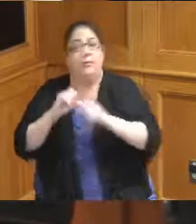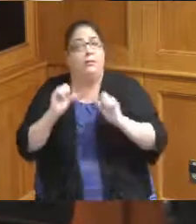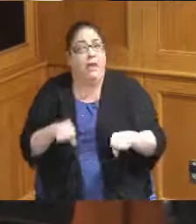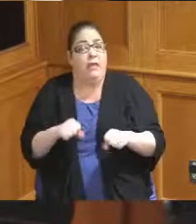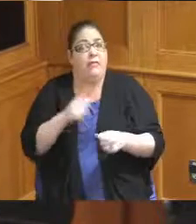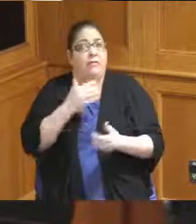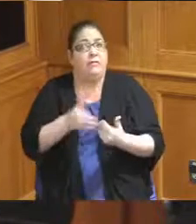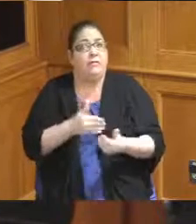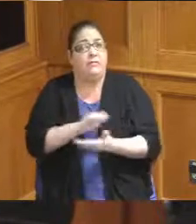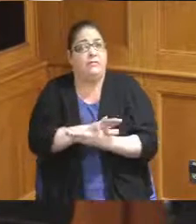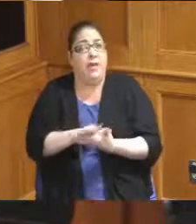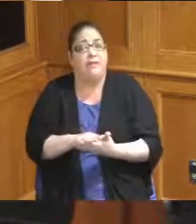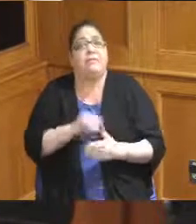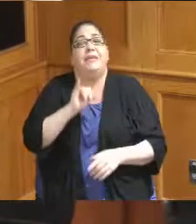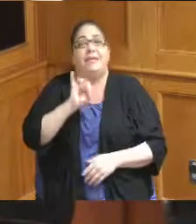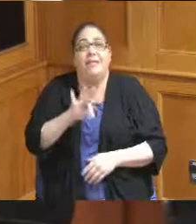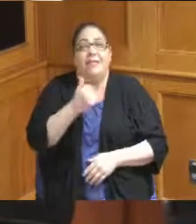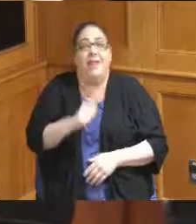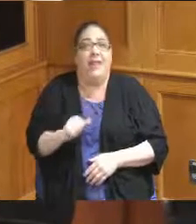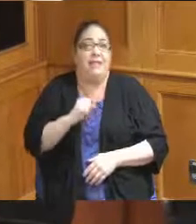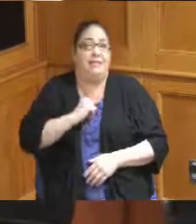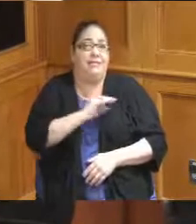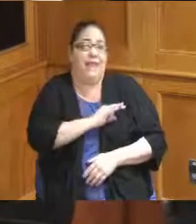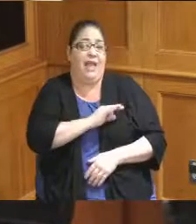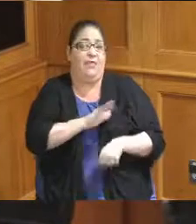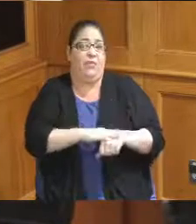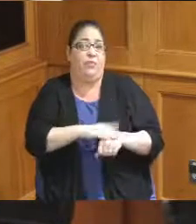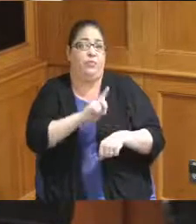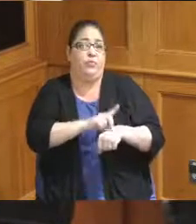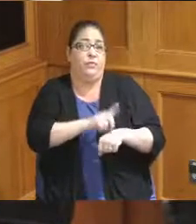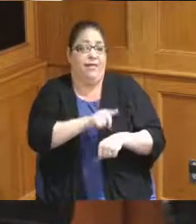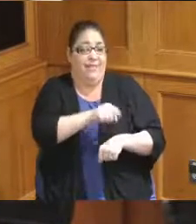they have the staff on duty to answer the calls because they quite Frankly rely on us to answer